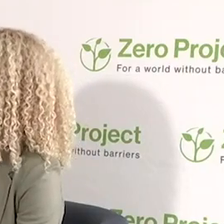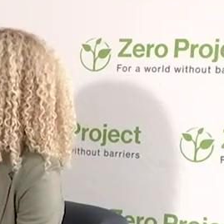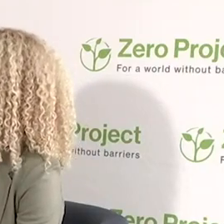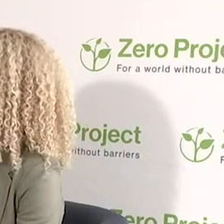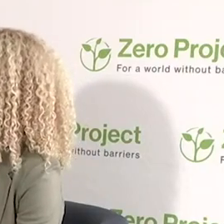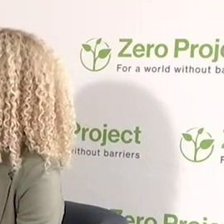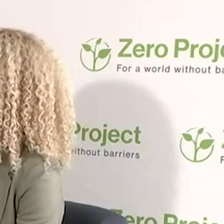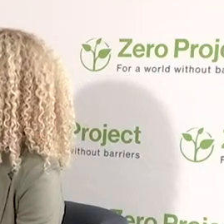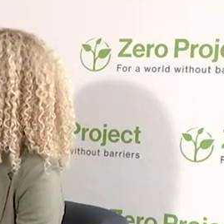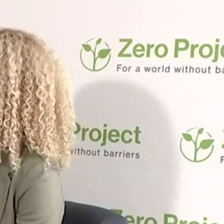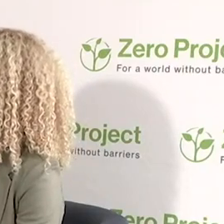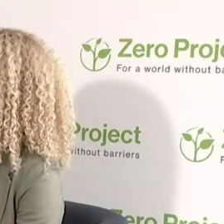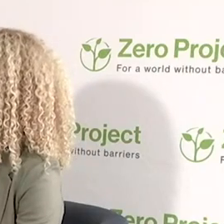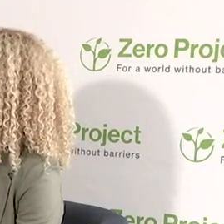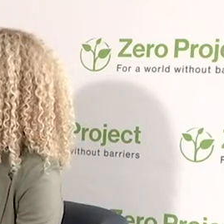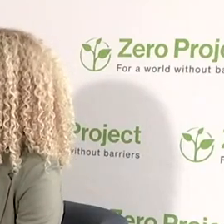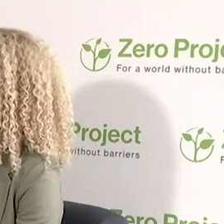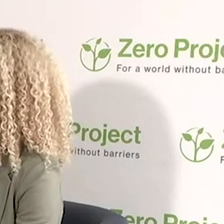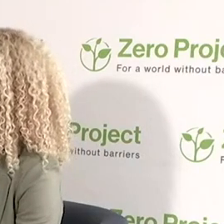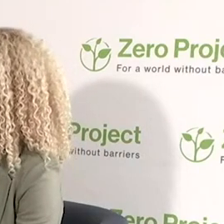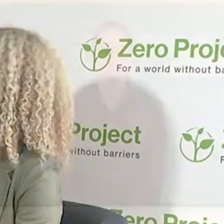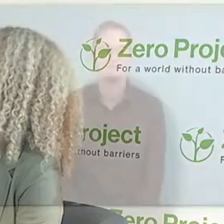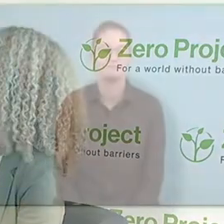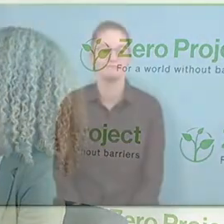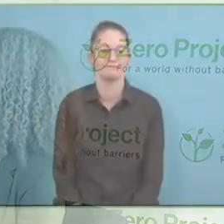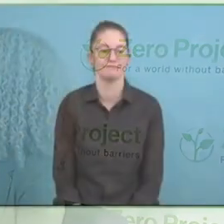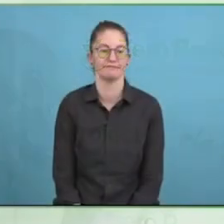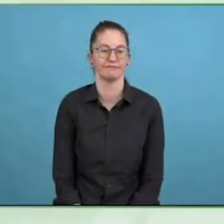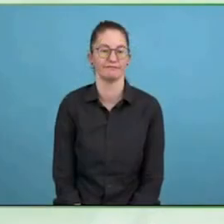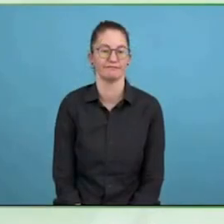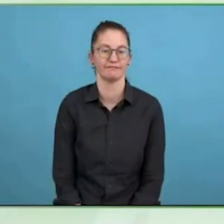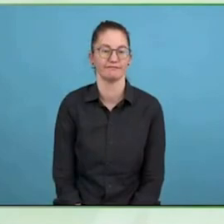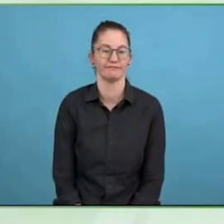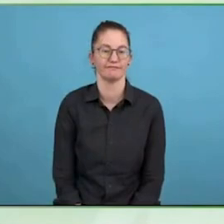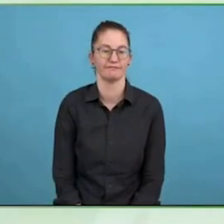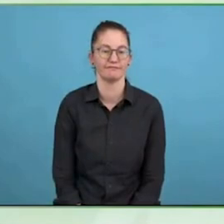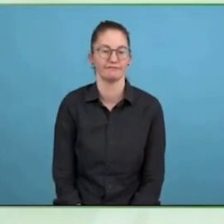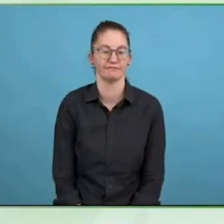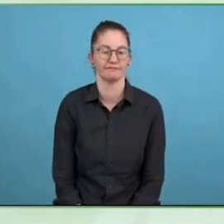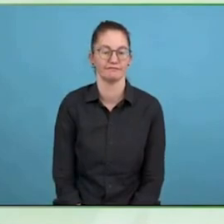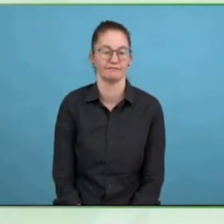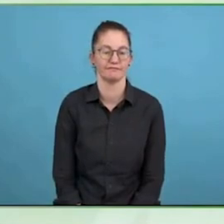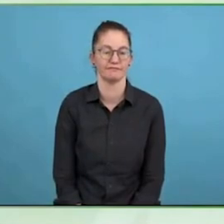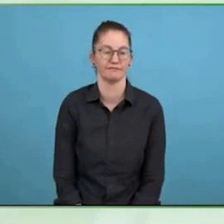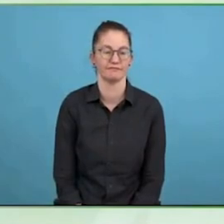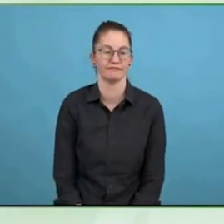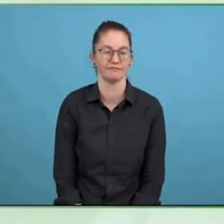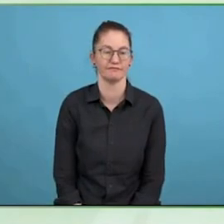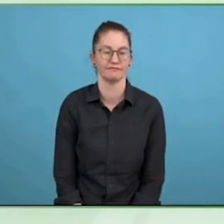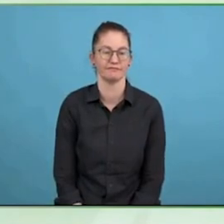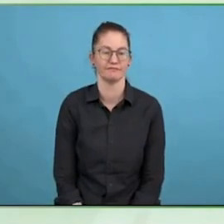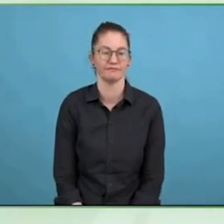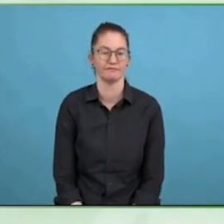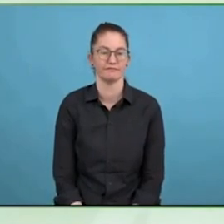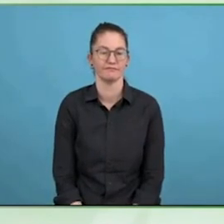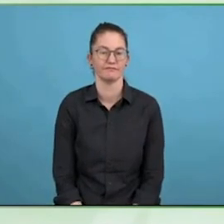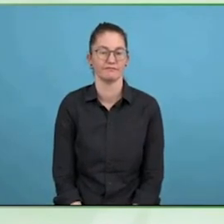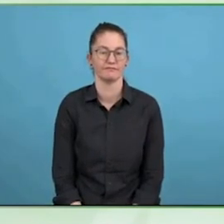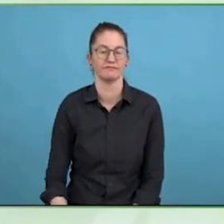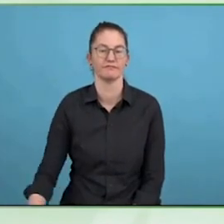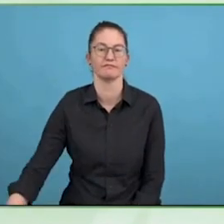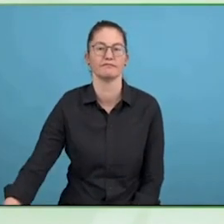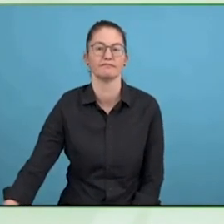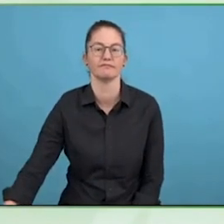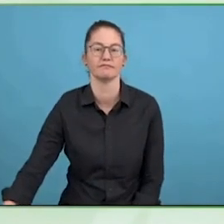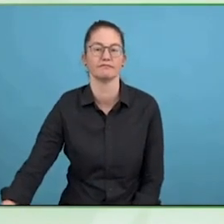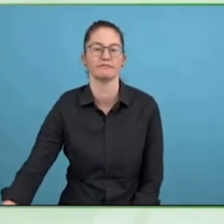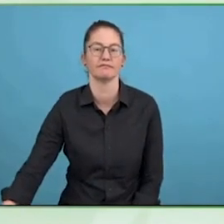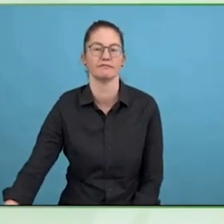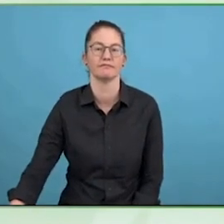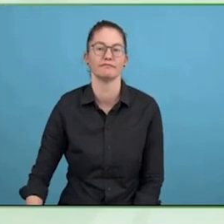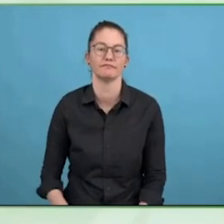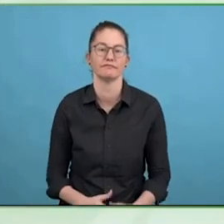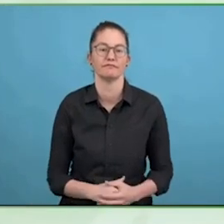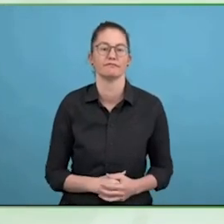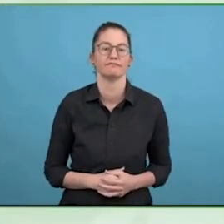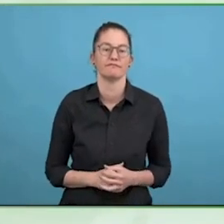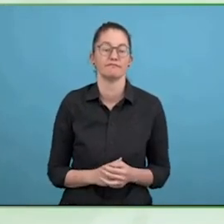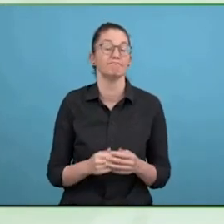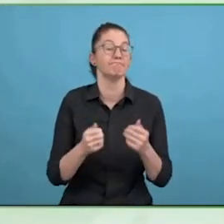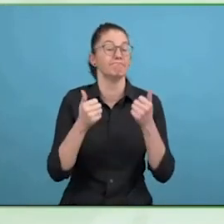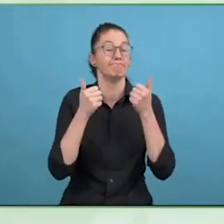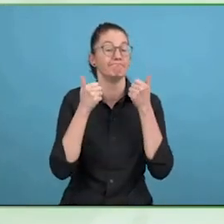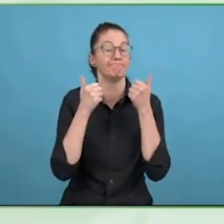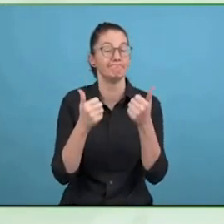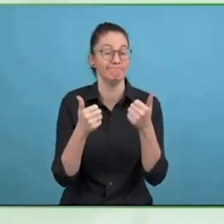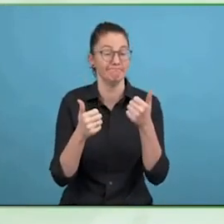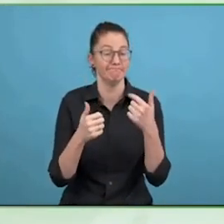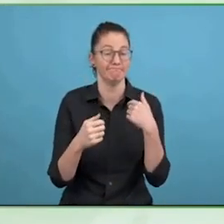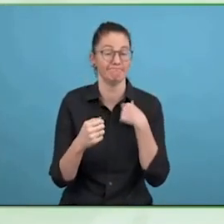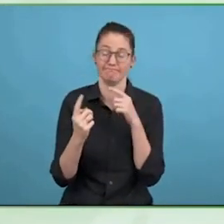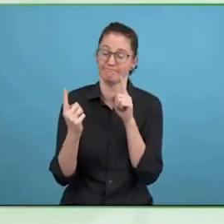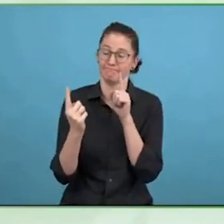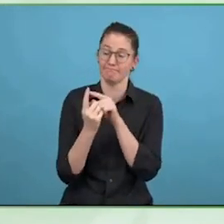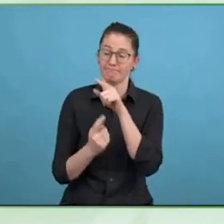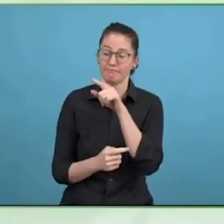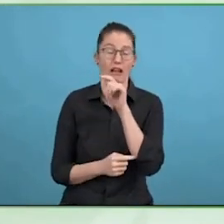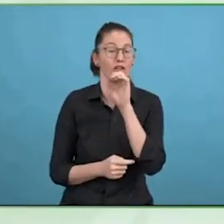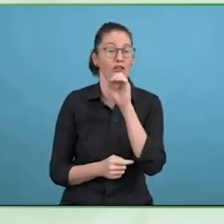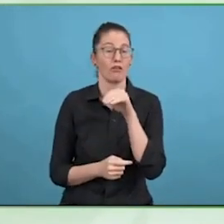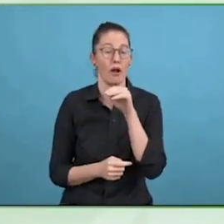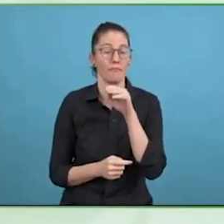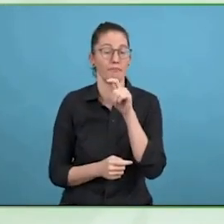with Professor Shira Yalon-Chamovitz she is head of the